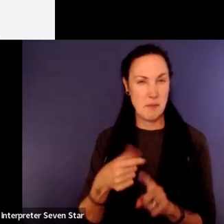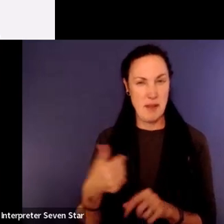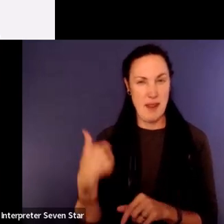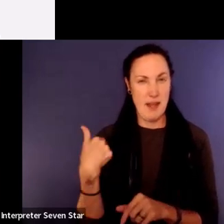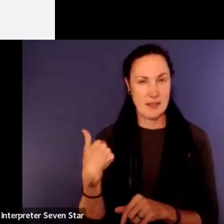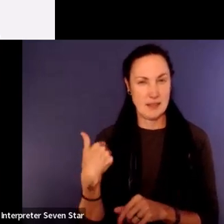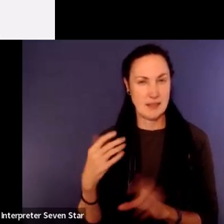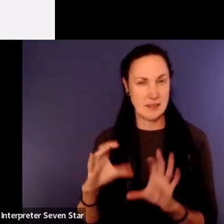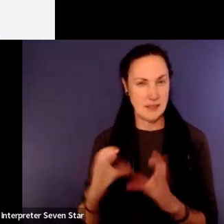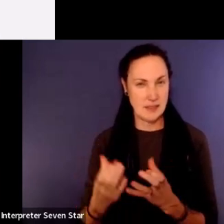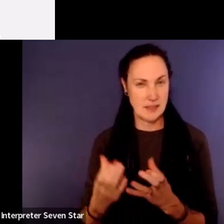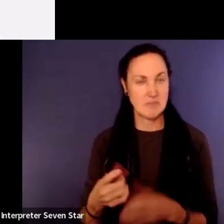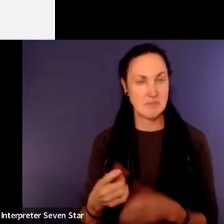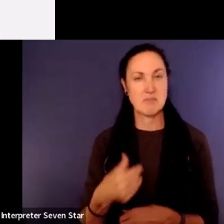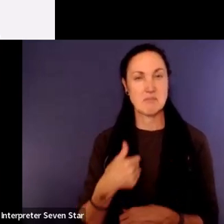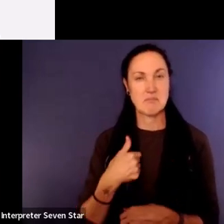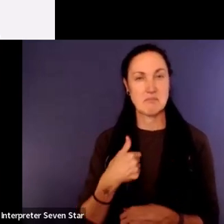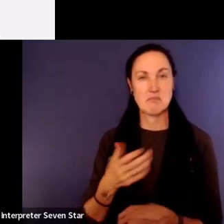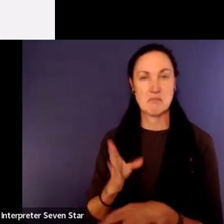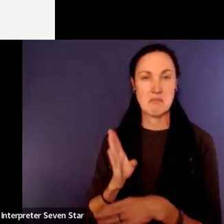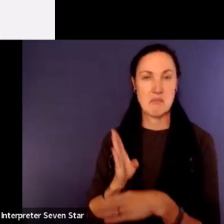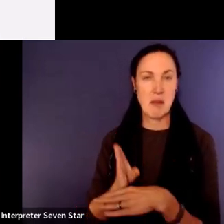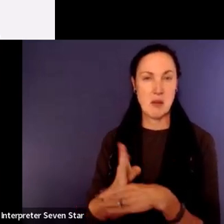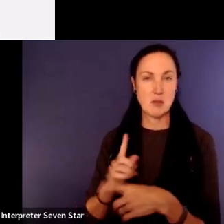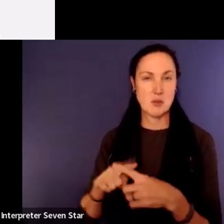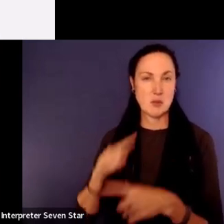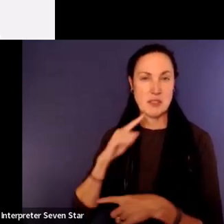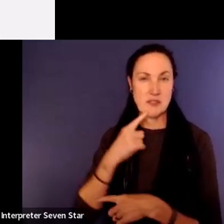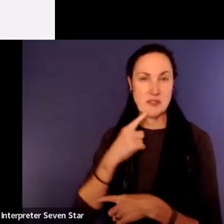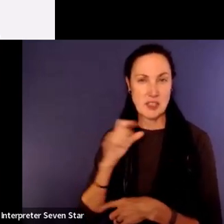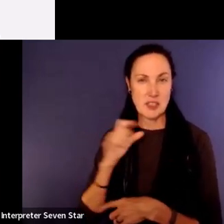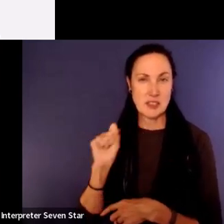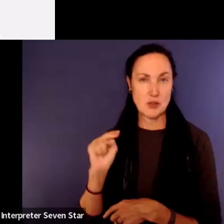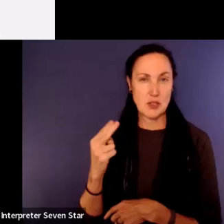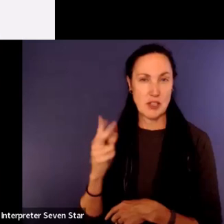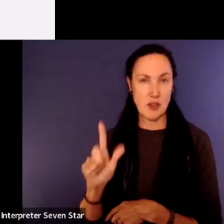He has a moderately severe sensorineural hearing loss and sees about eight inches